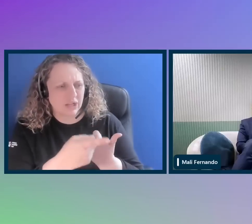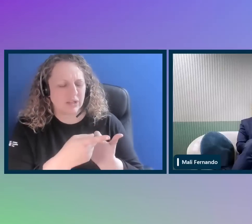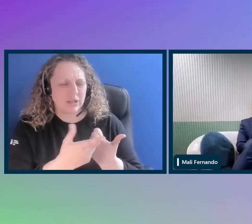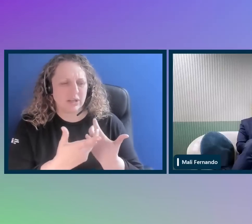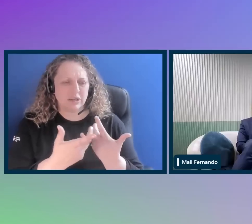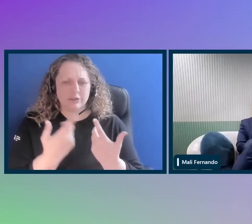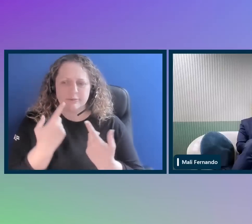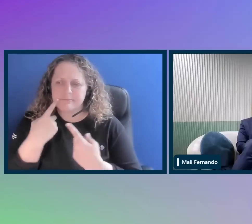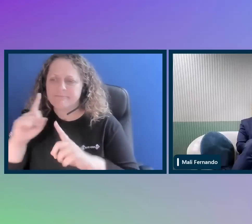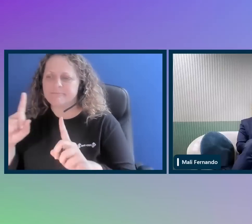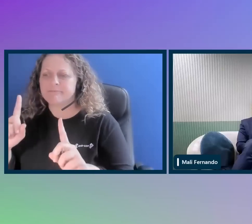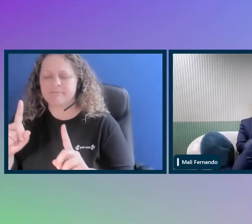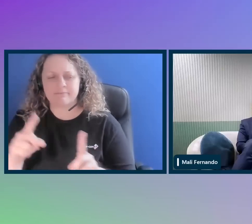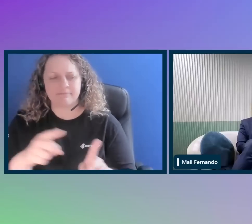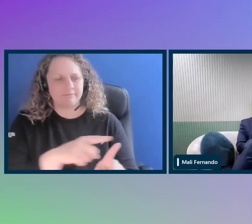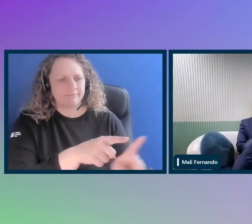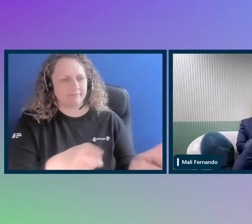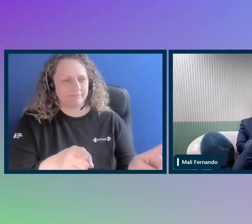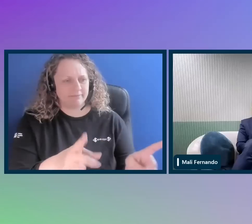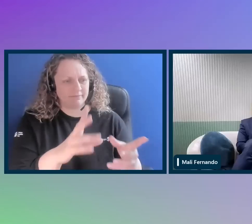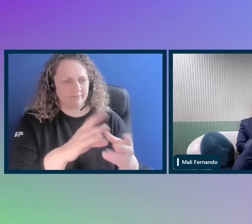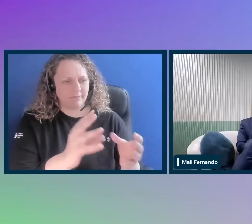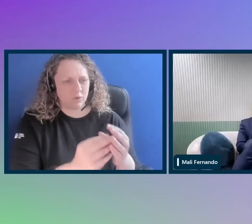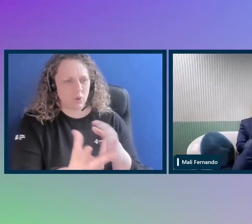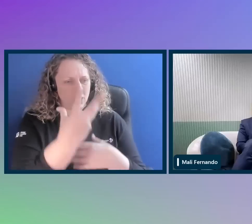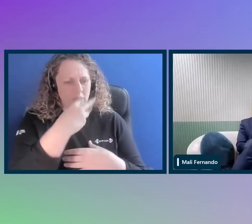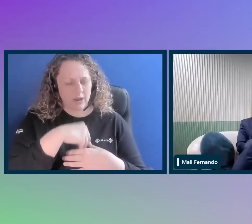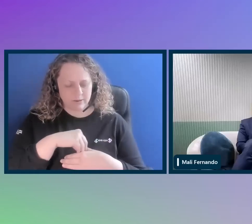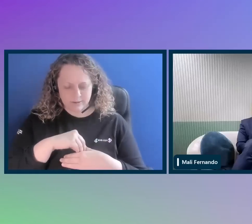that story always makes me want to get out of bed.